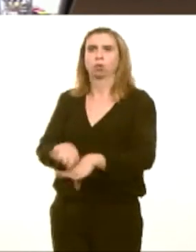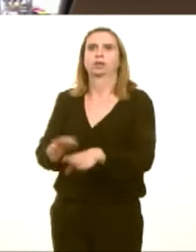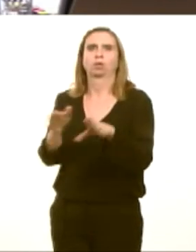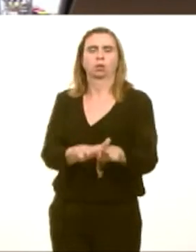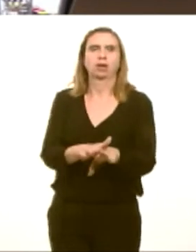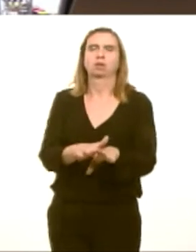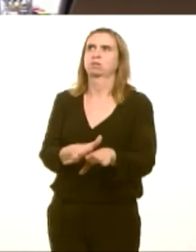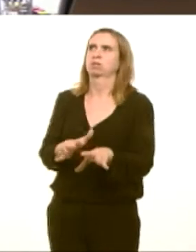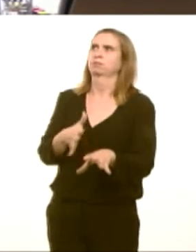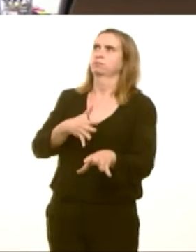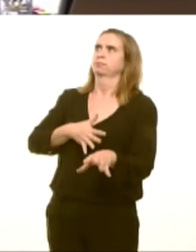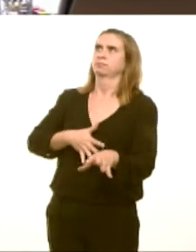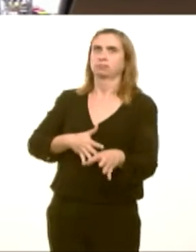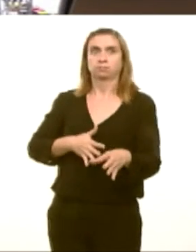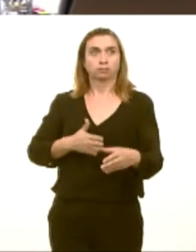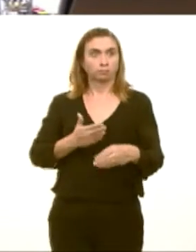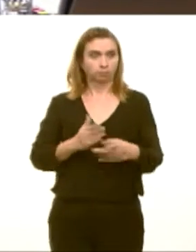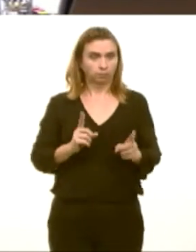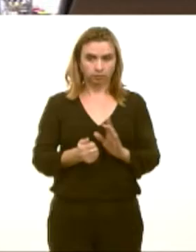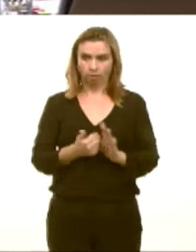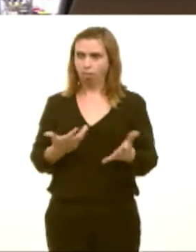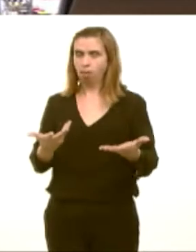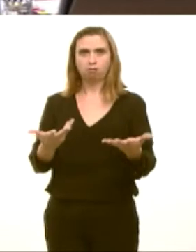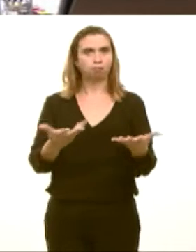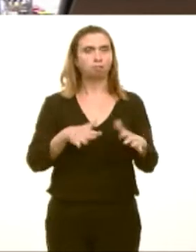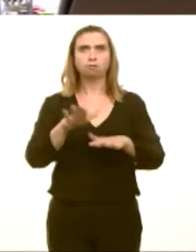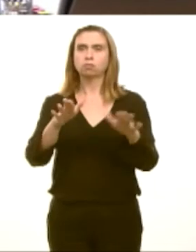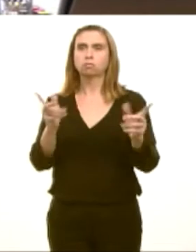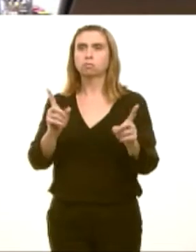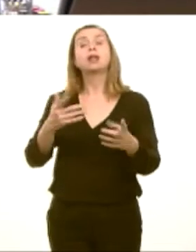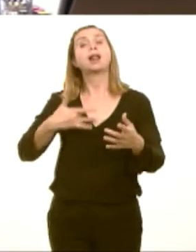their livesówe talk about lifelong learning and weíve done that in terms of making sure